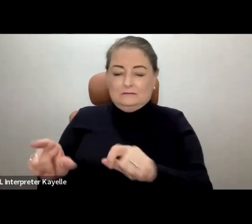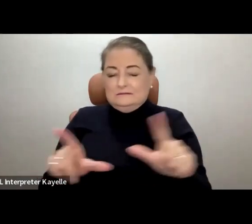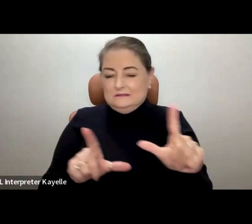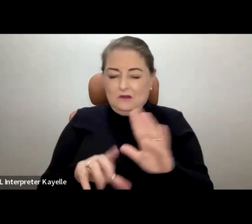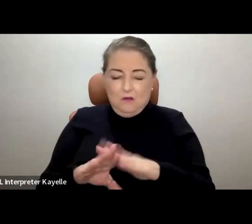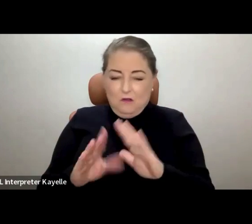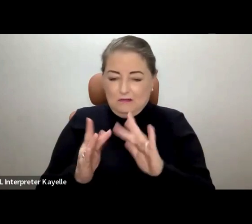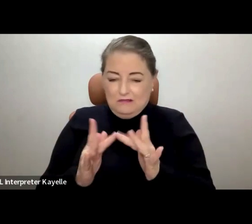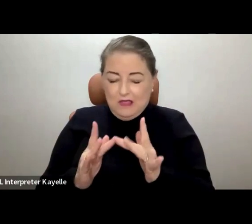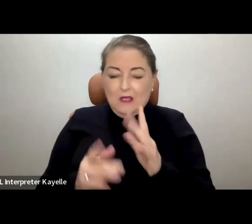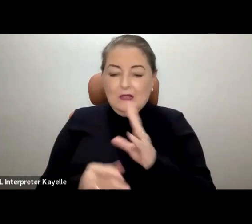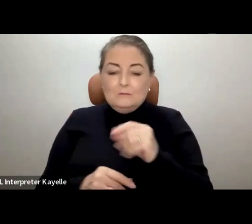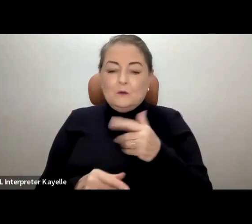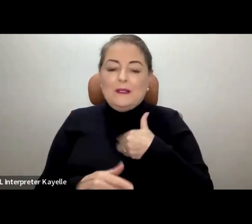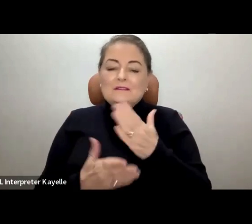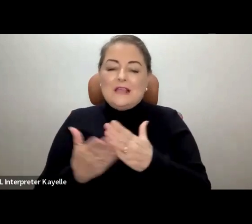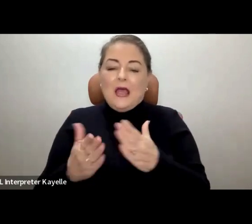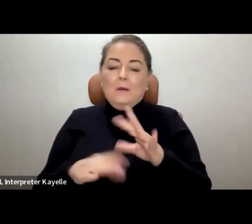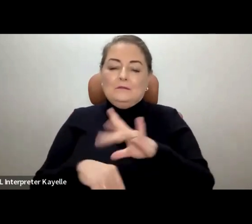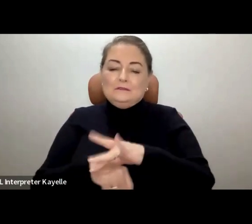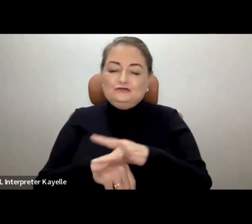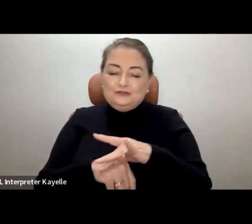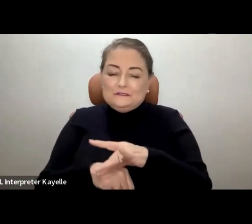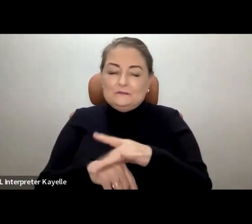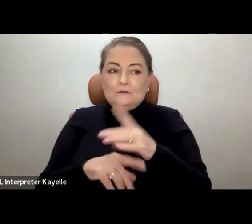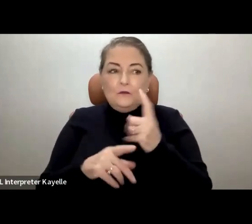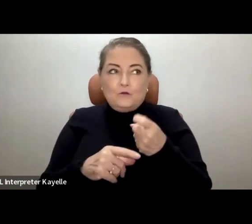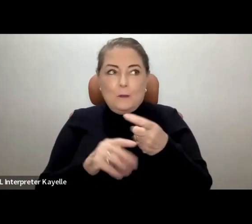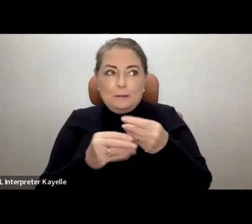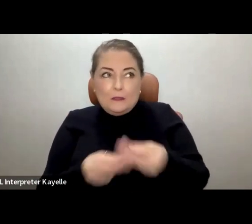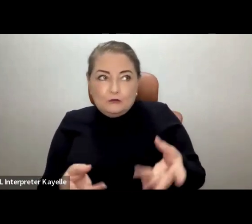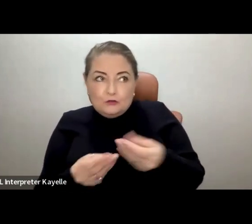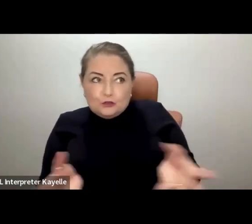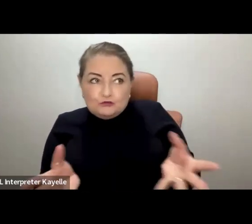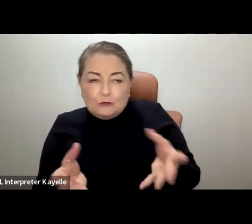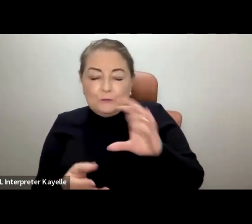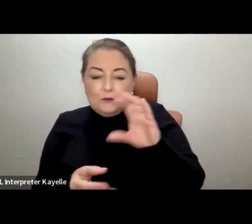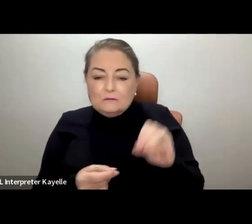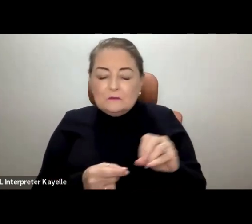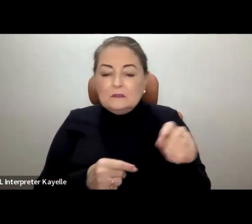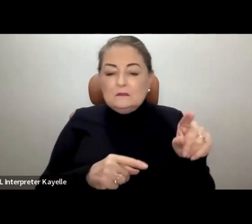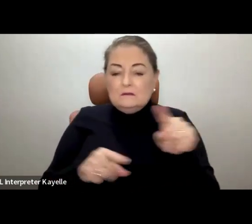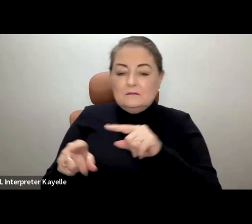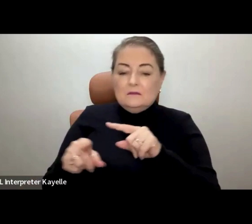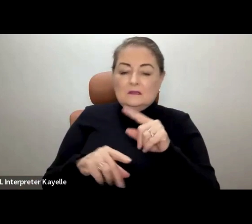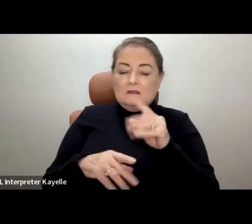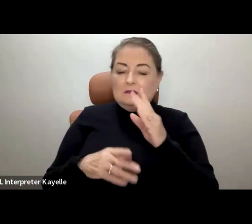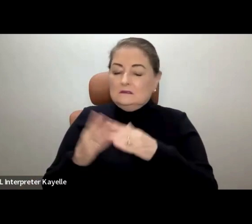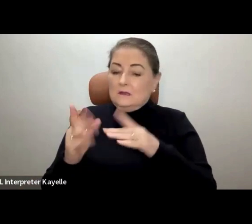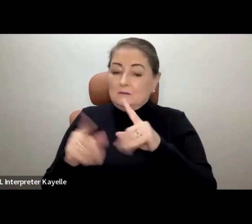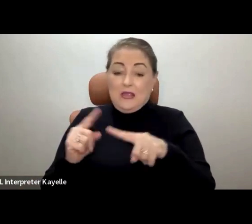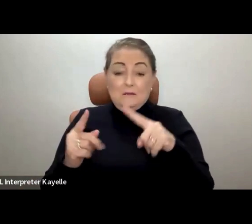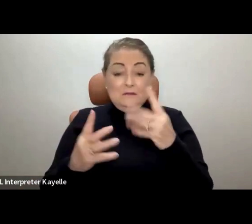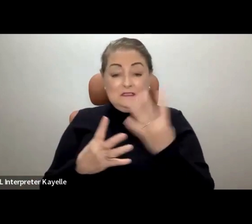geographical restrictions. This all comes from the distributors, sometimes films can't be screened outside of the New York